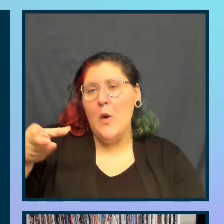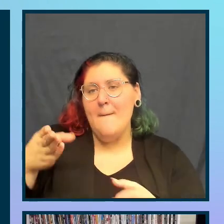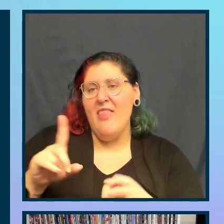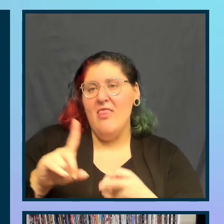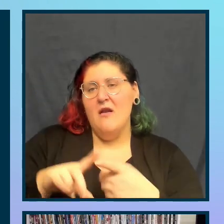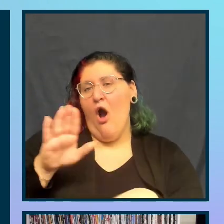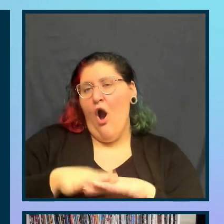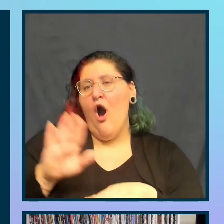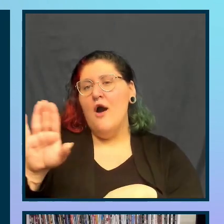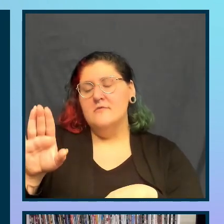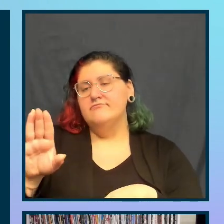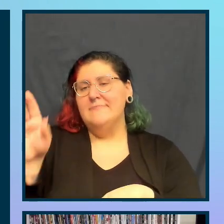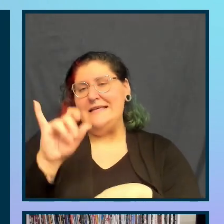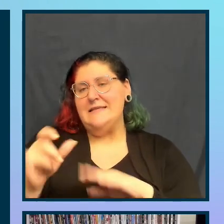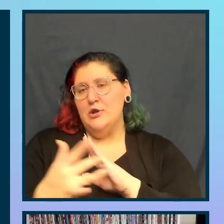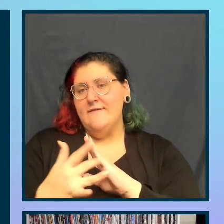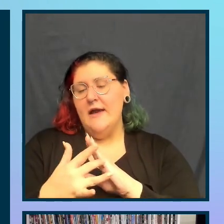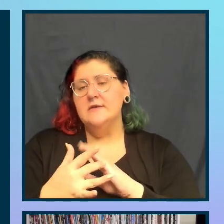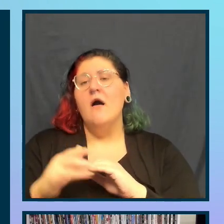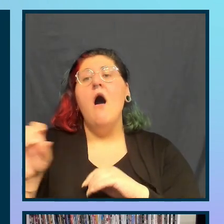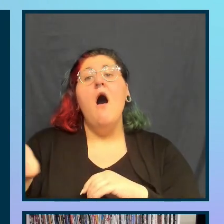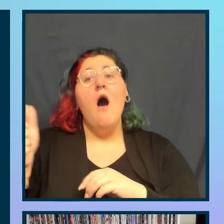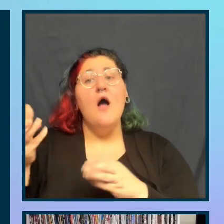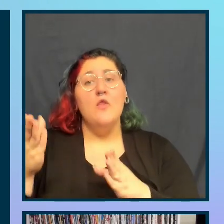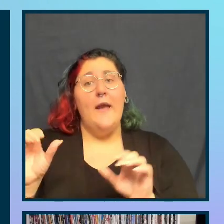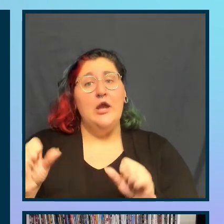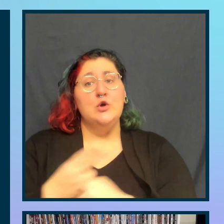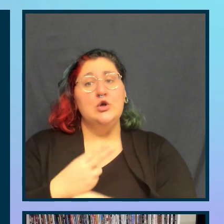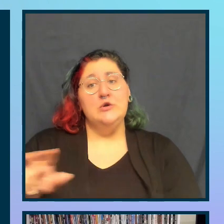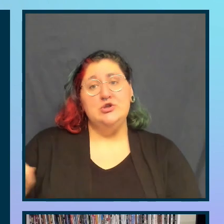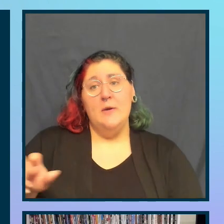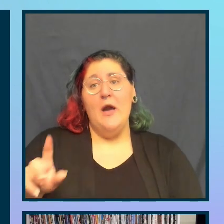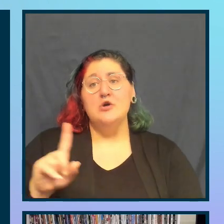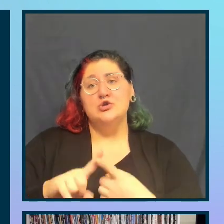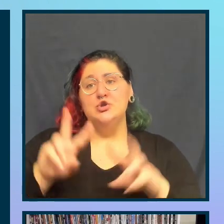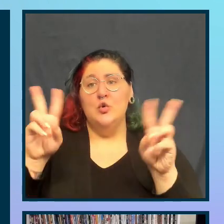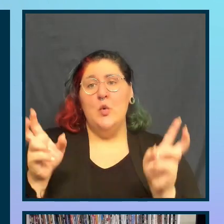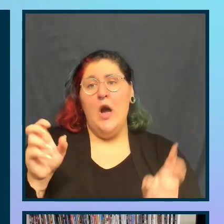is to use the mouse to swipe through the content. So I found that this works